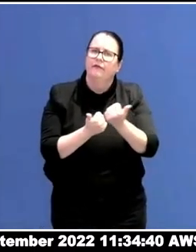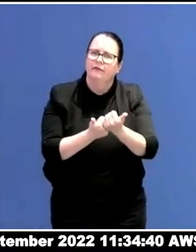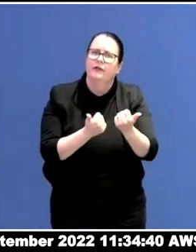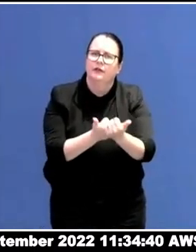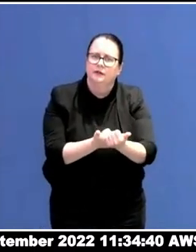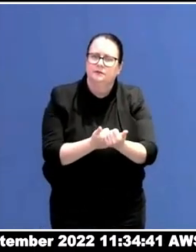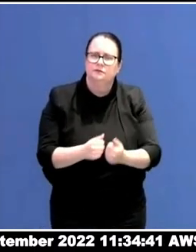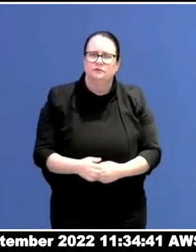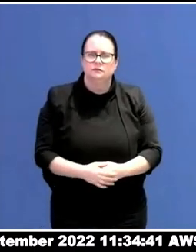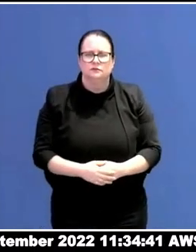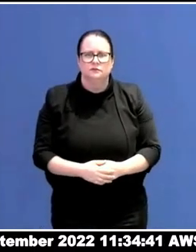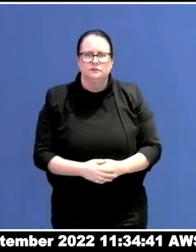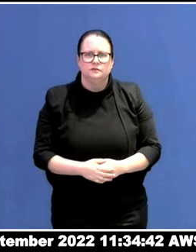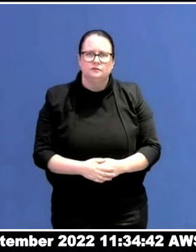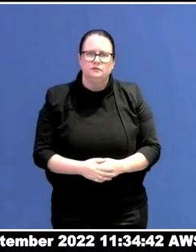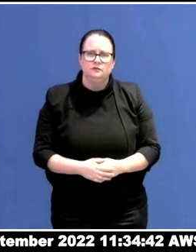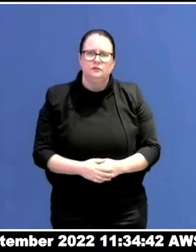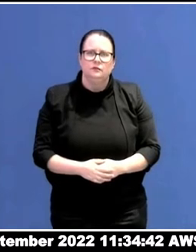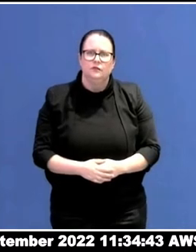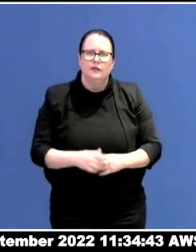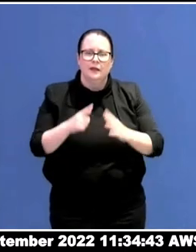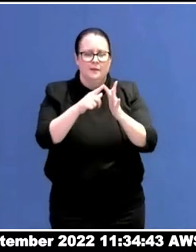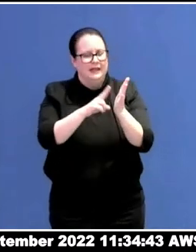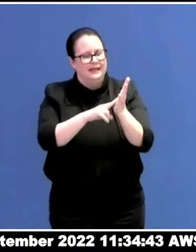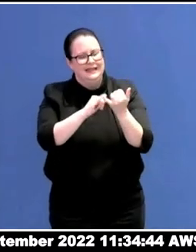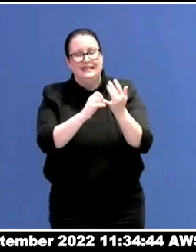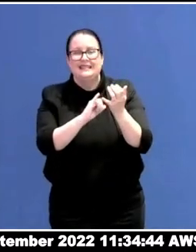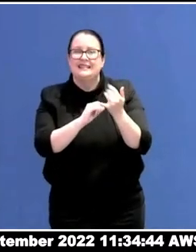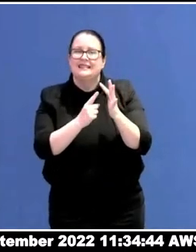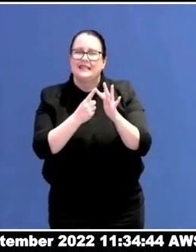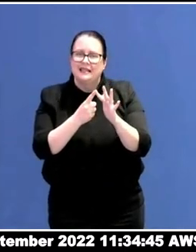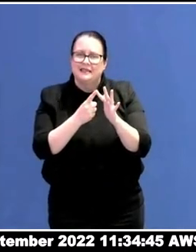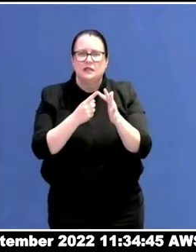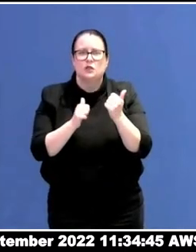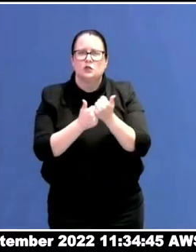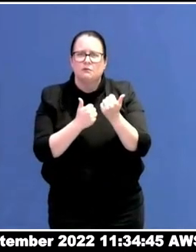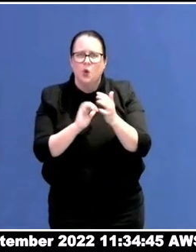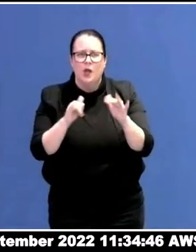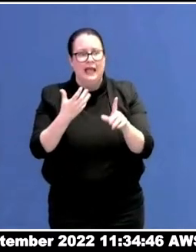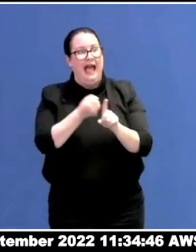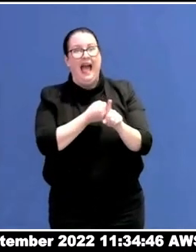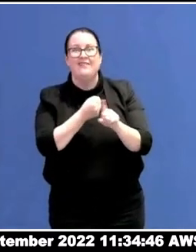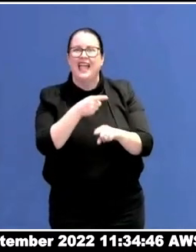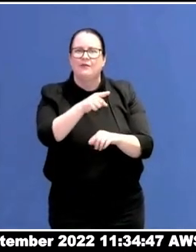into play. But in terms of the intense psycho-social support, advocating, giving hope, practical support.